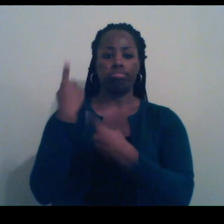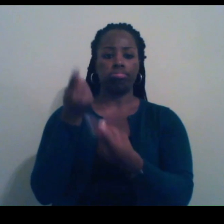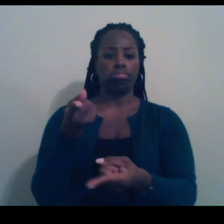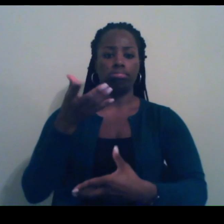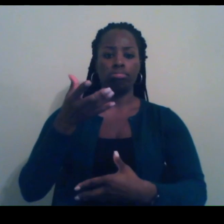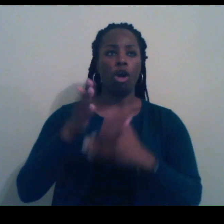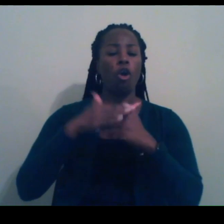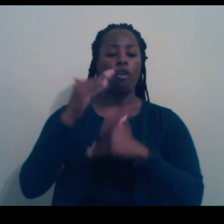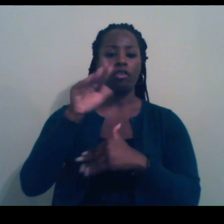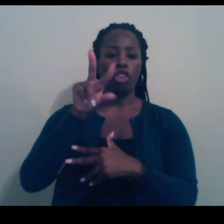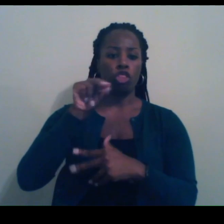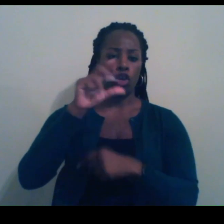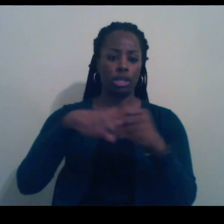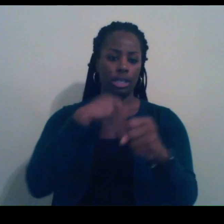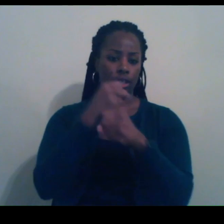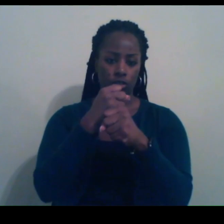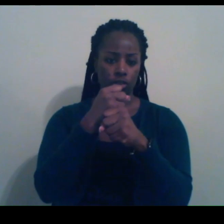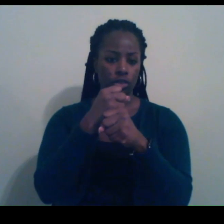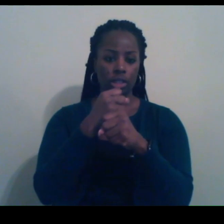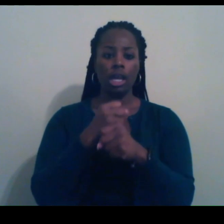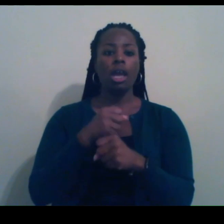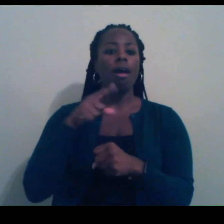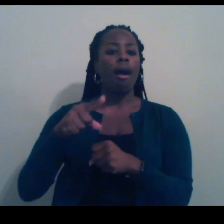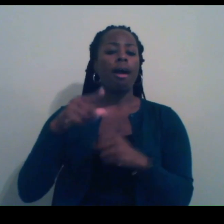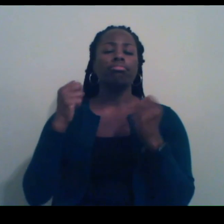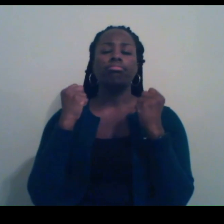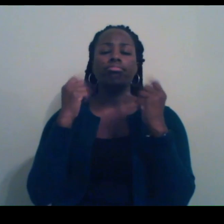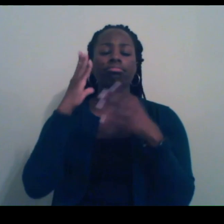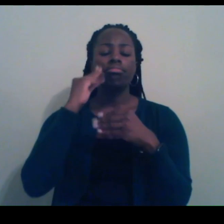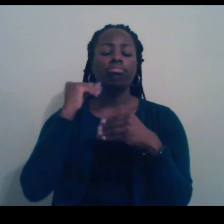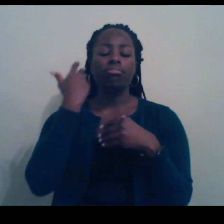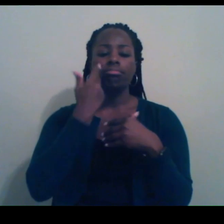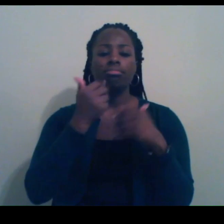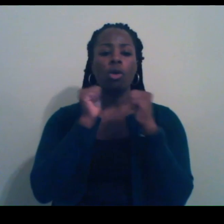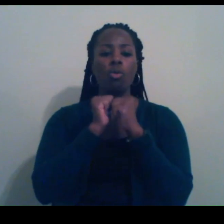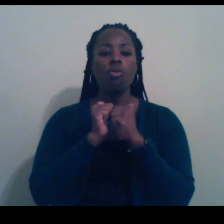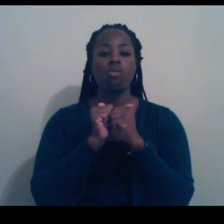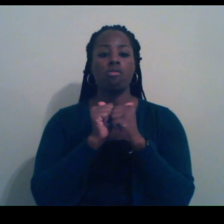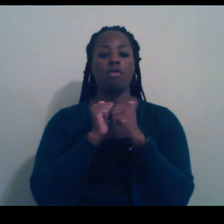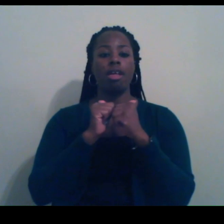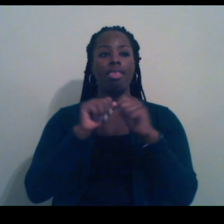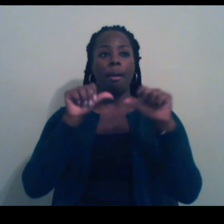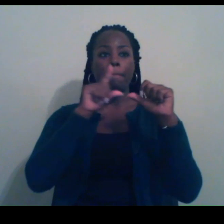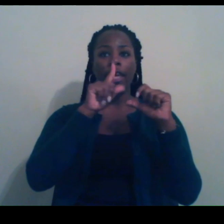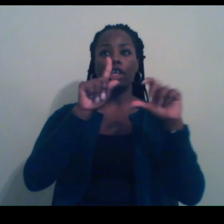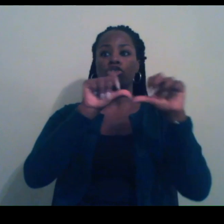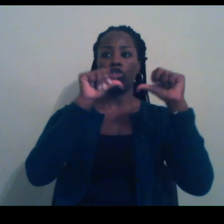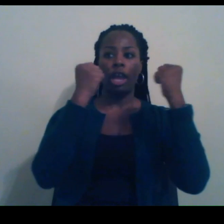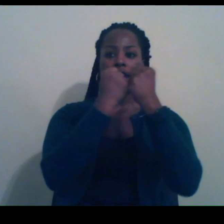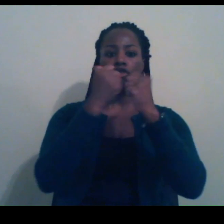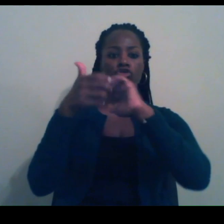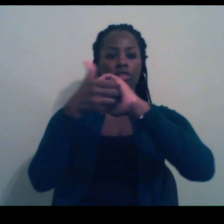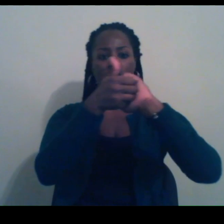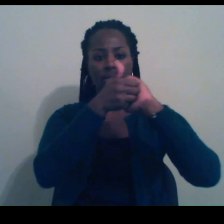has vast experience in interagency coordination and Dr. Birx and I have